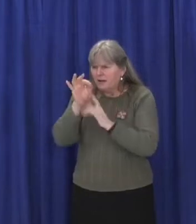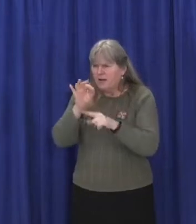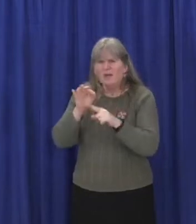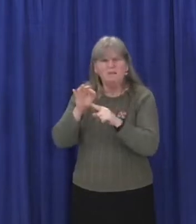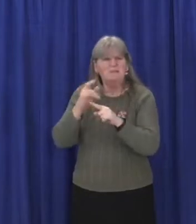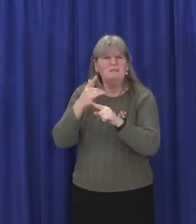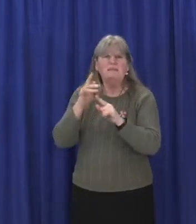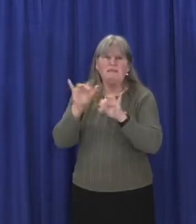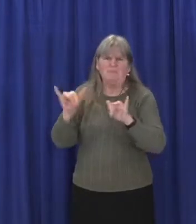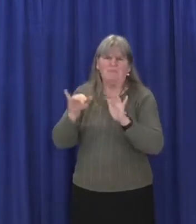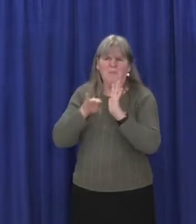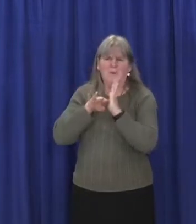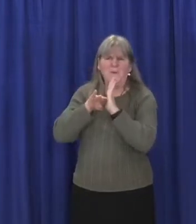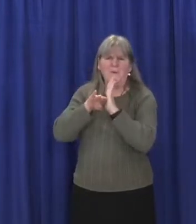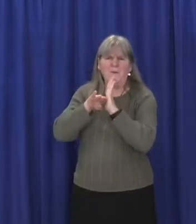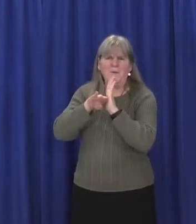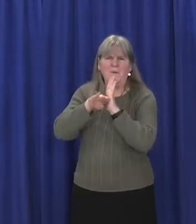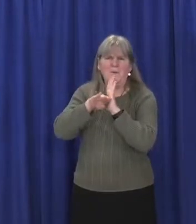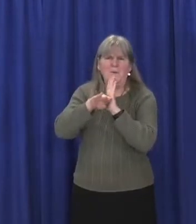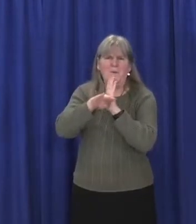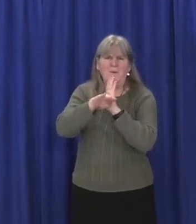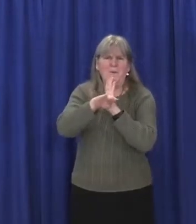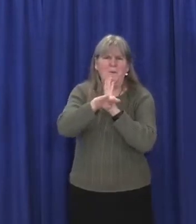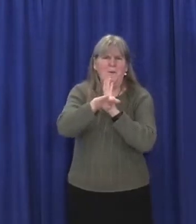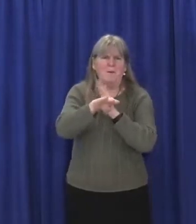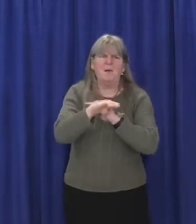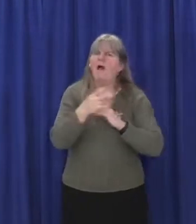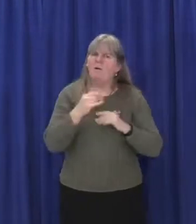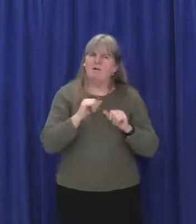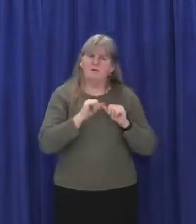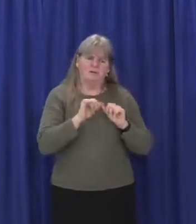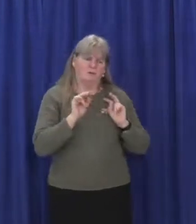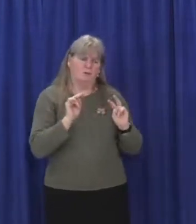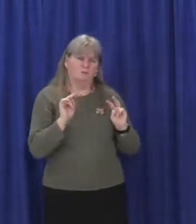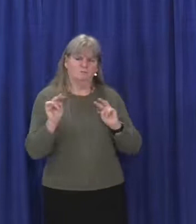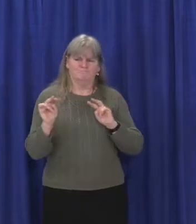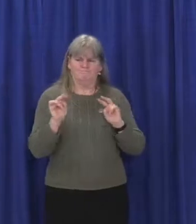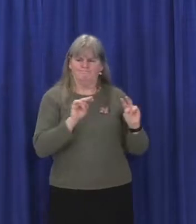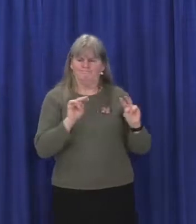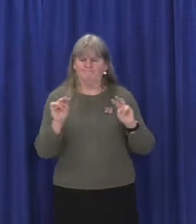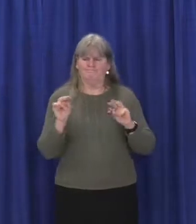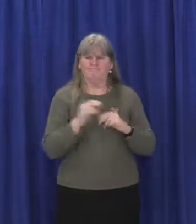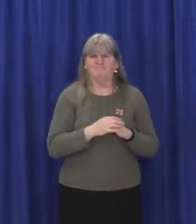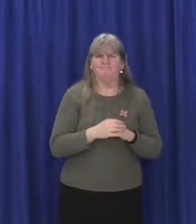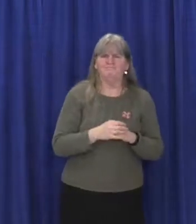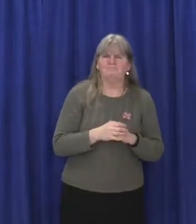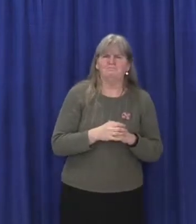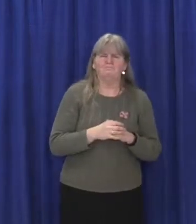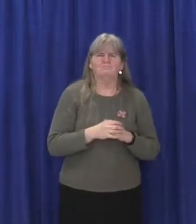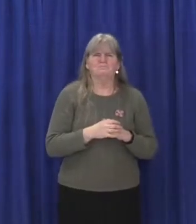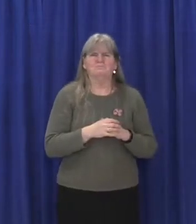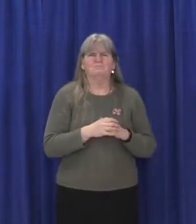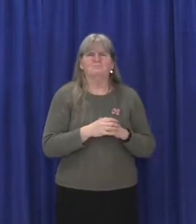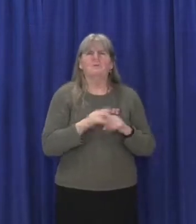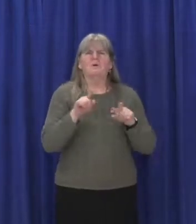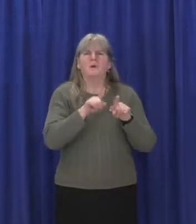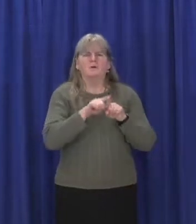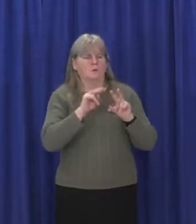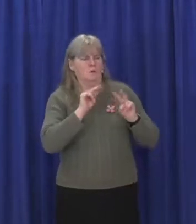We-- I will continue to monitor this. I also-- we also monitor the hospitalizations, and we're